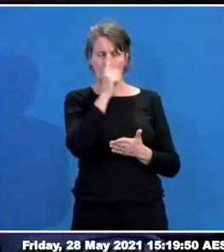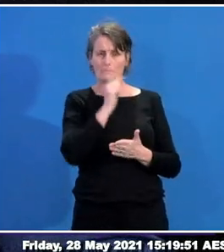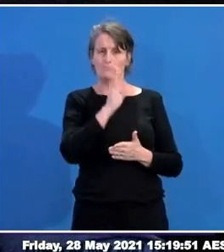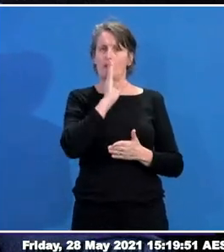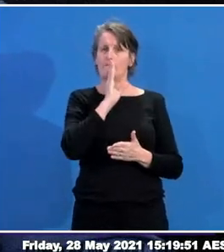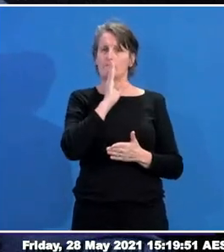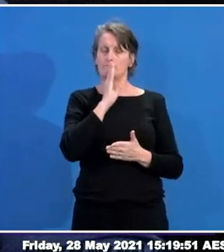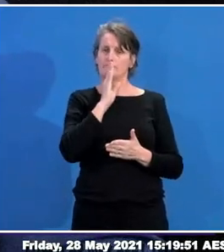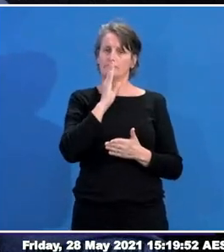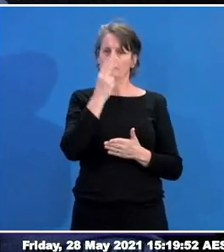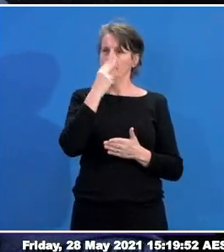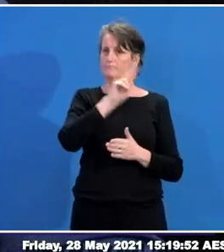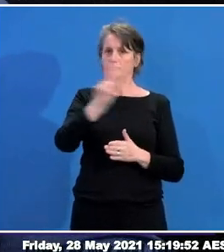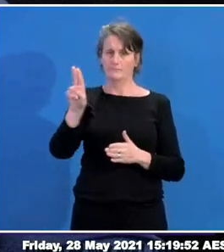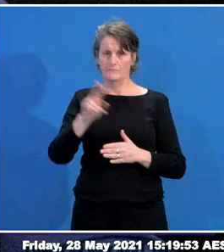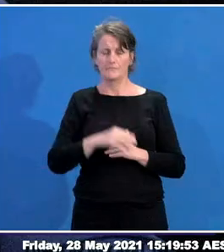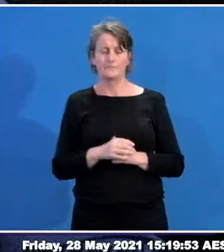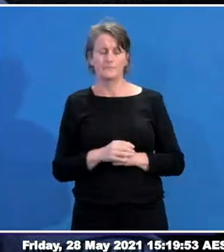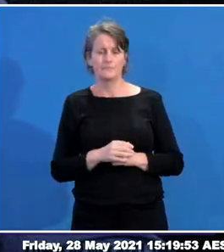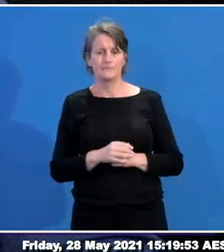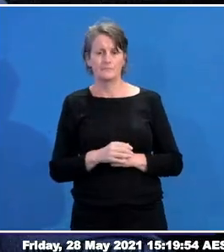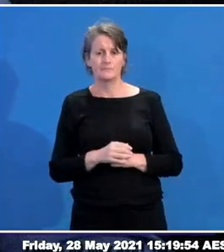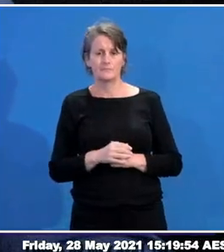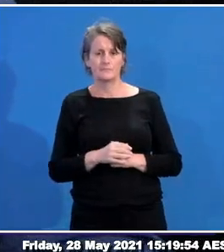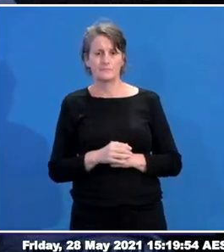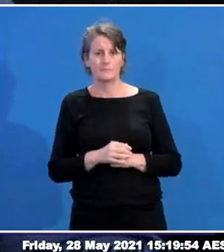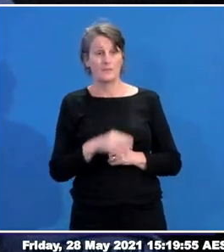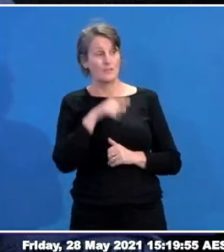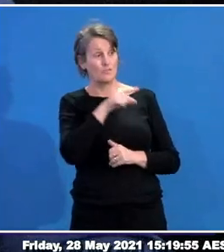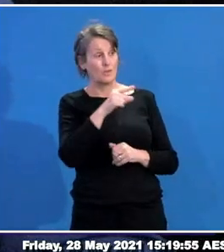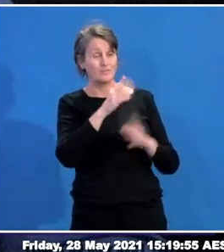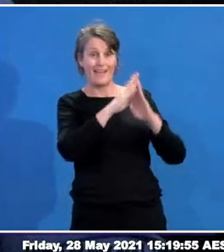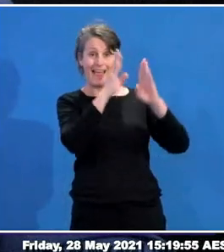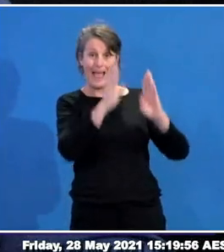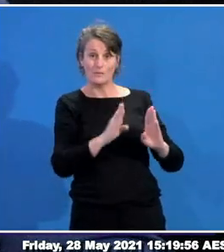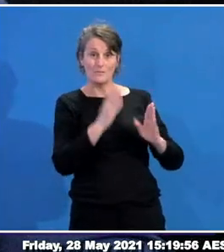before, these accommodation services are people's homes.